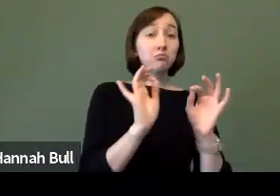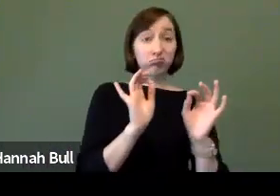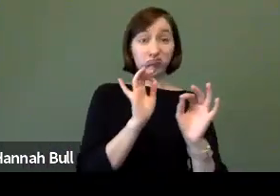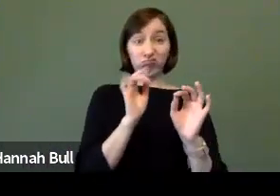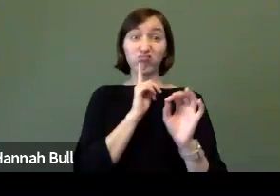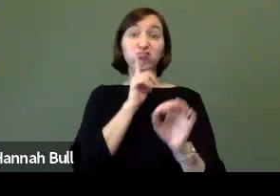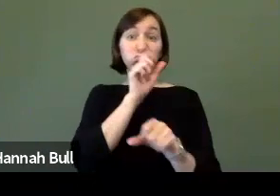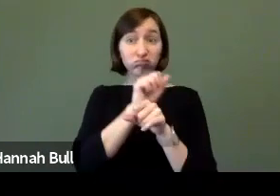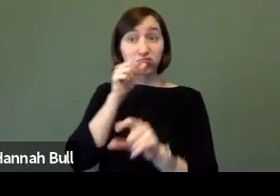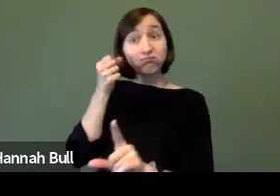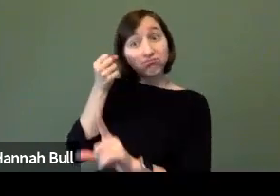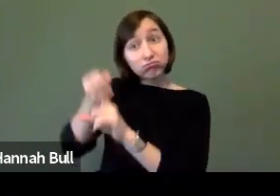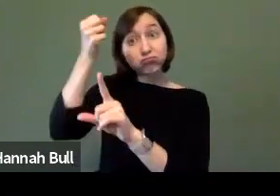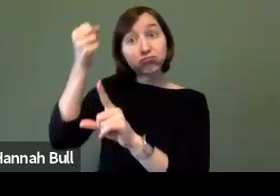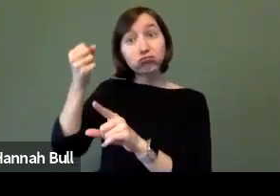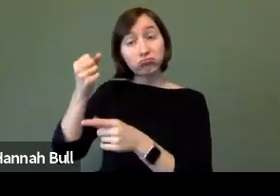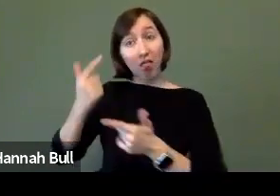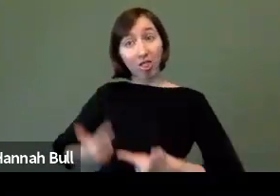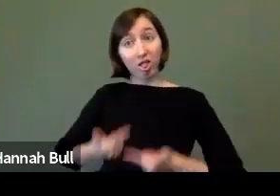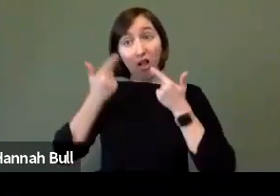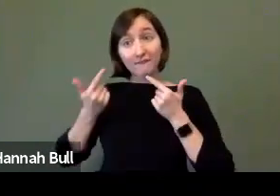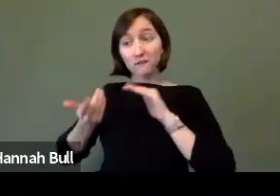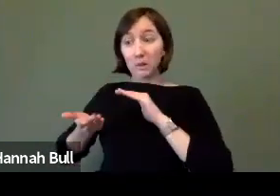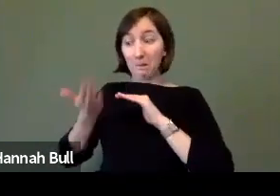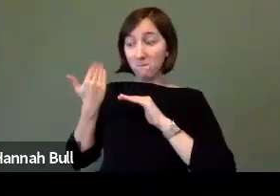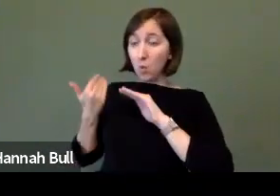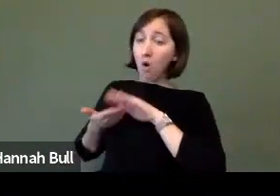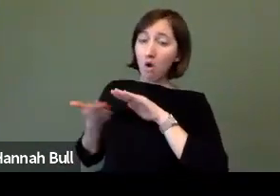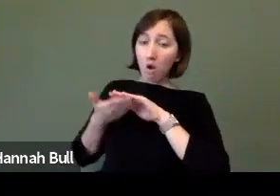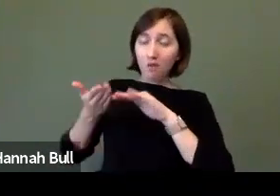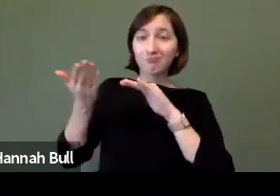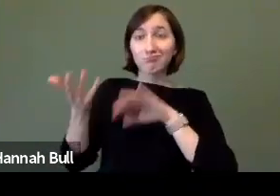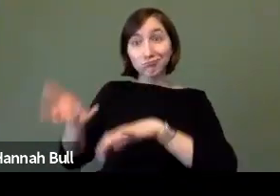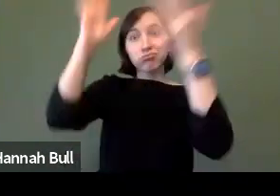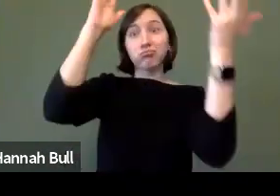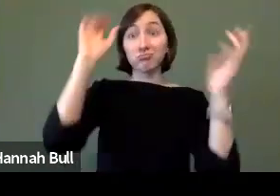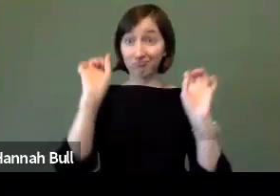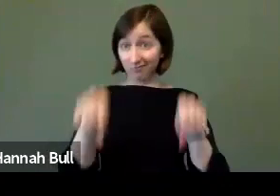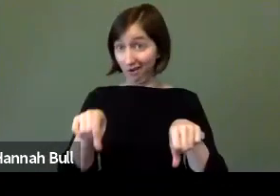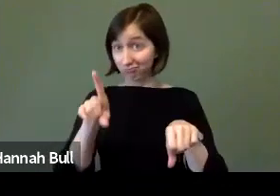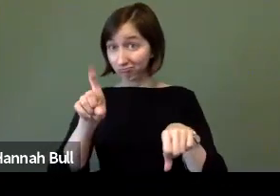When you have some of these things co-occurring, they can be greater.